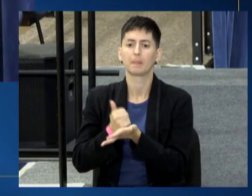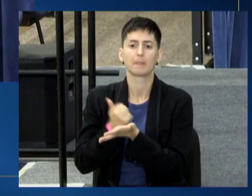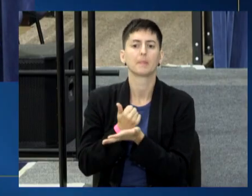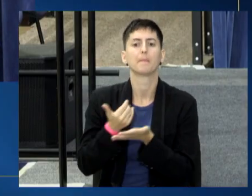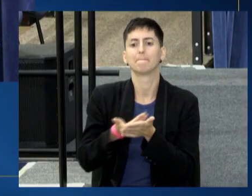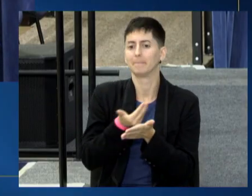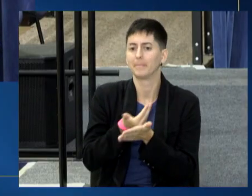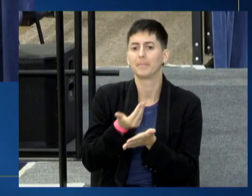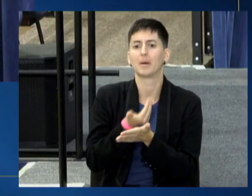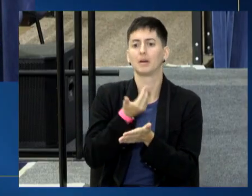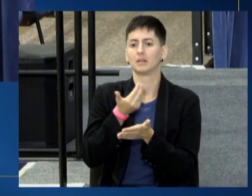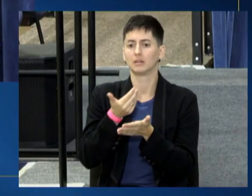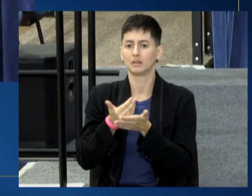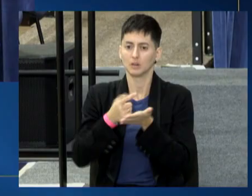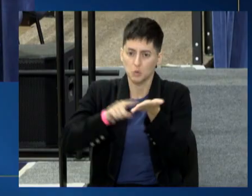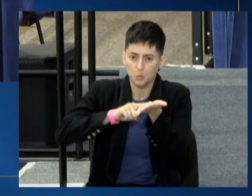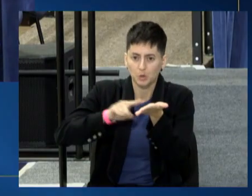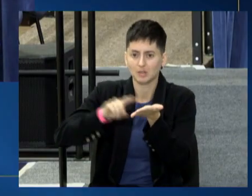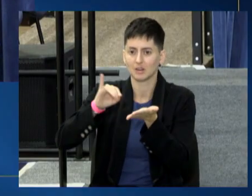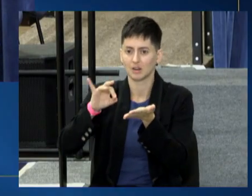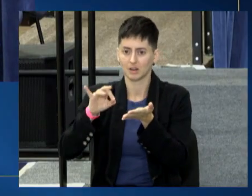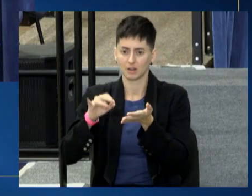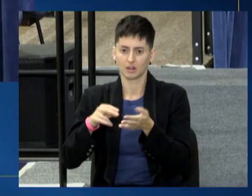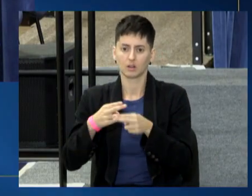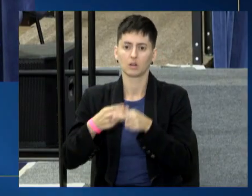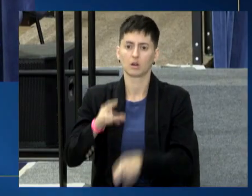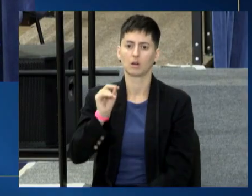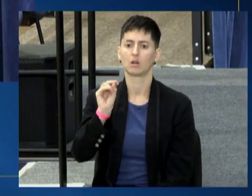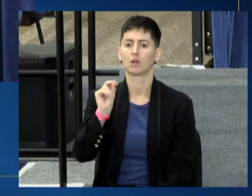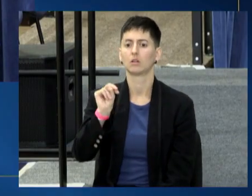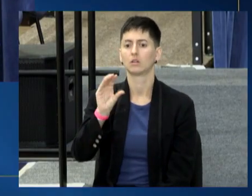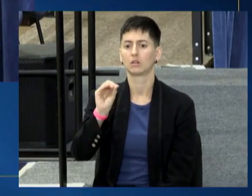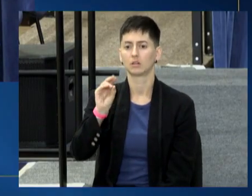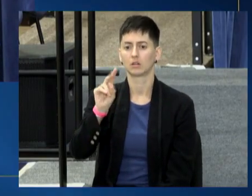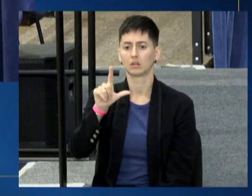One of the programs is called the Oncology Center of Excellence Real World Evidence Program. This is